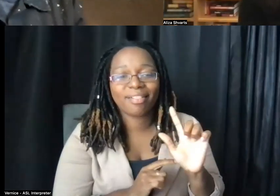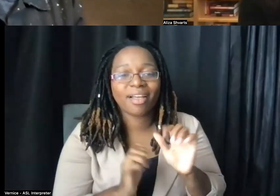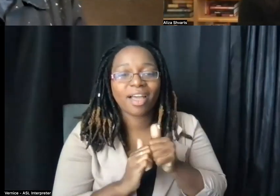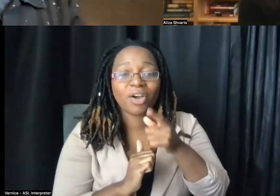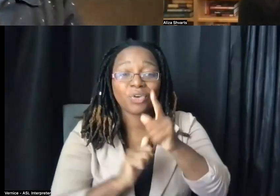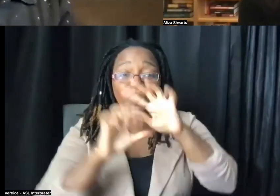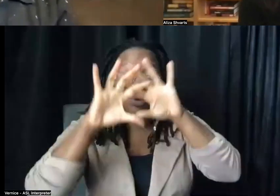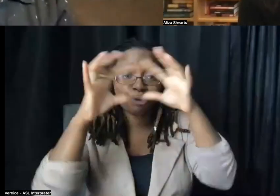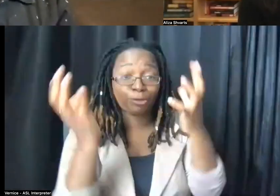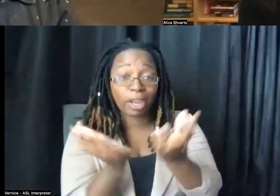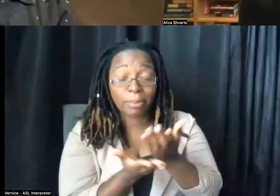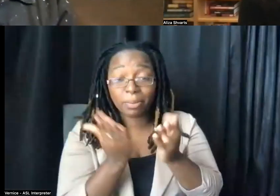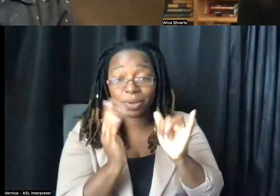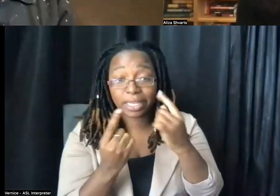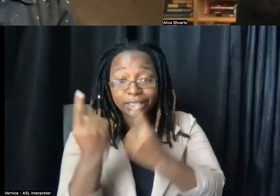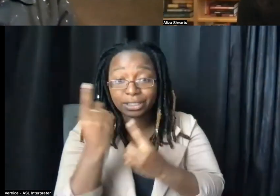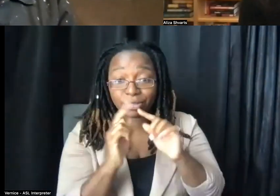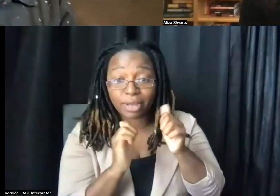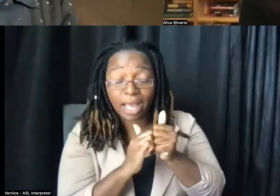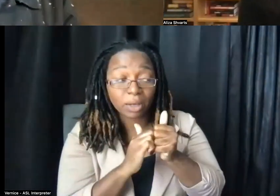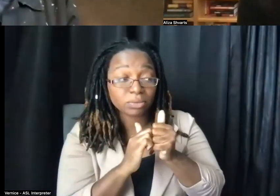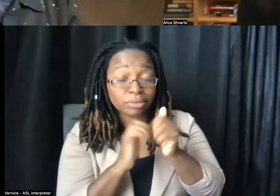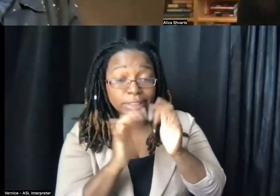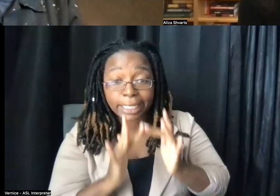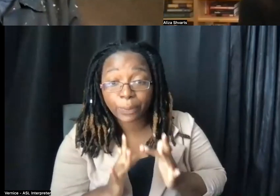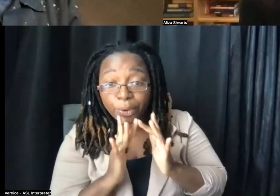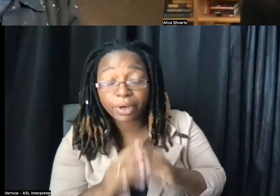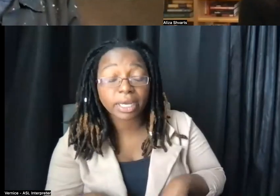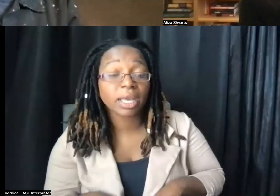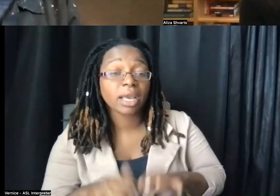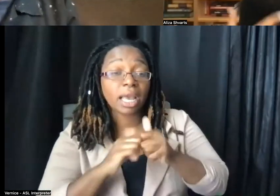to put it and I love the idea of finding your well. I think